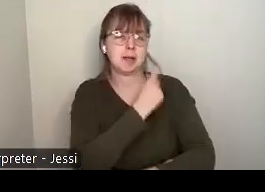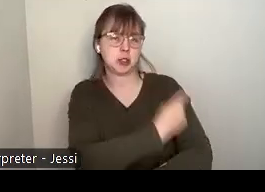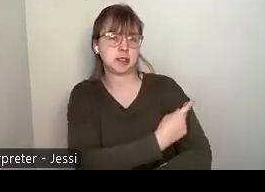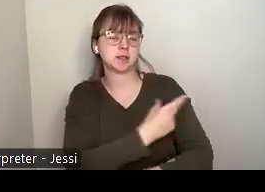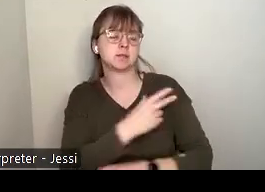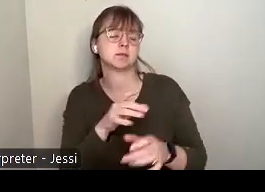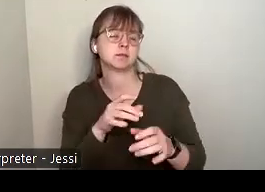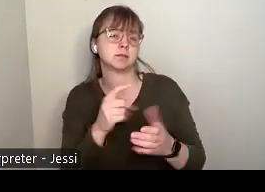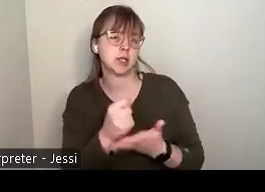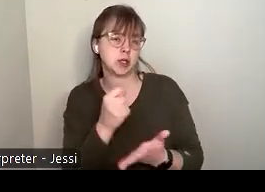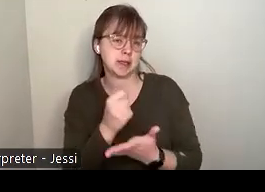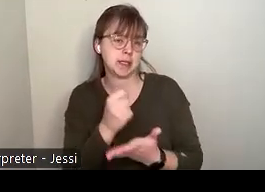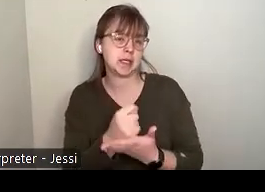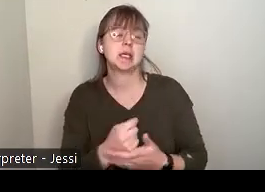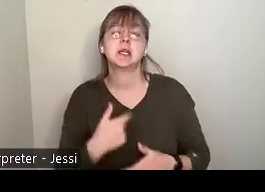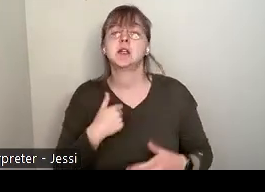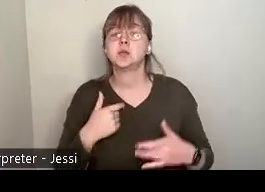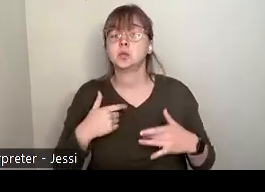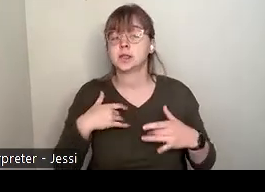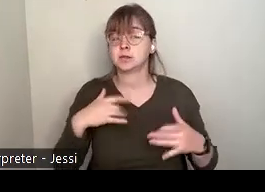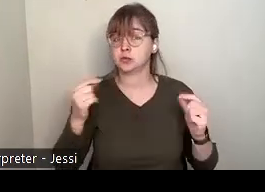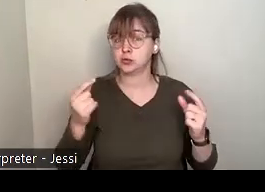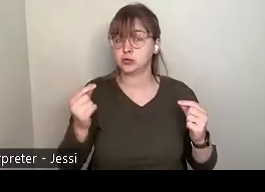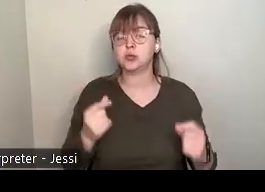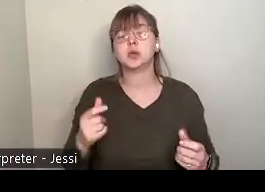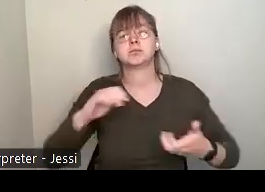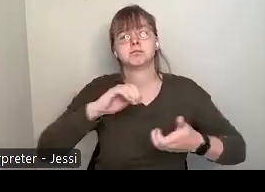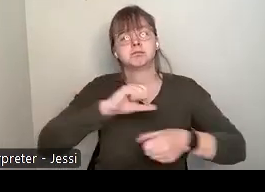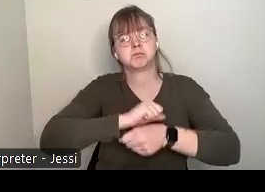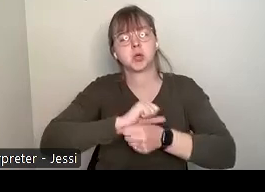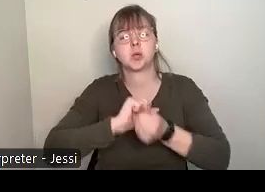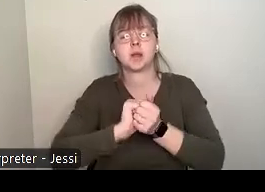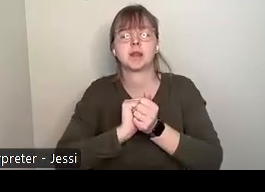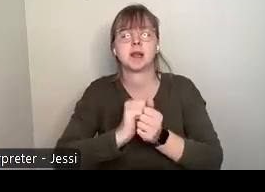which we are partnering with the adults um who interact with children in their day-to-day in